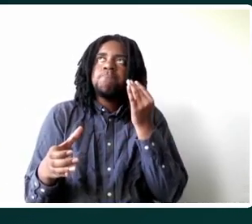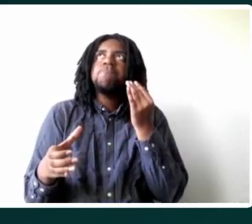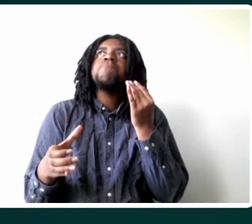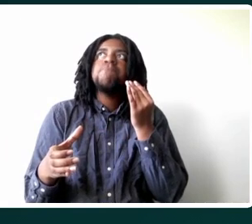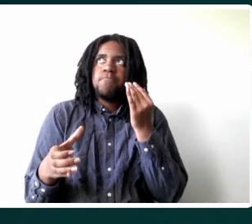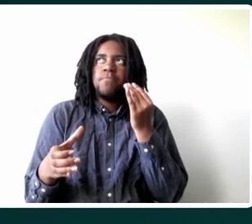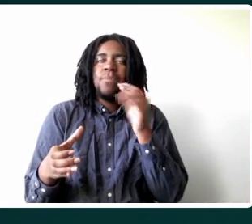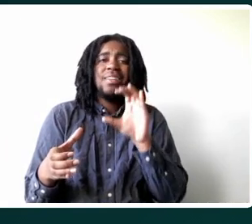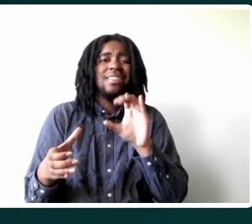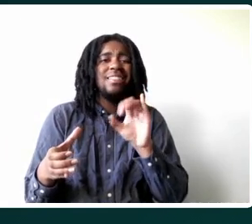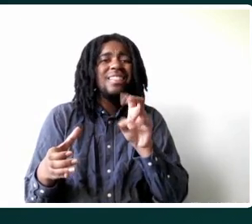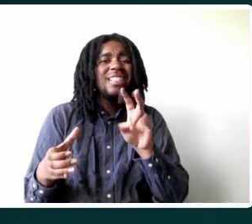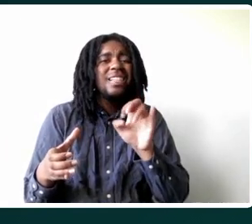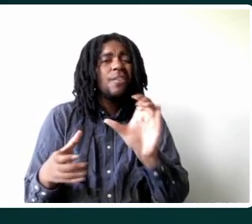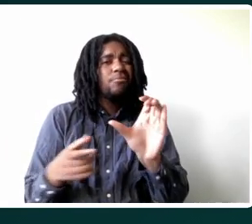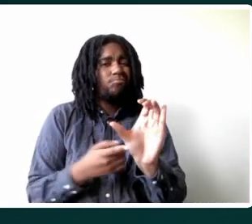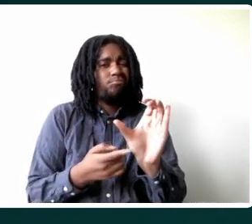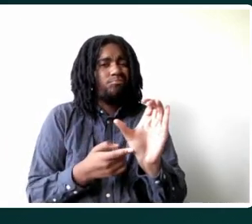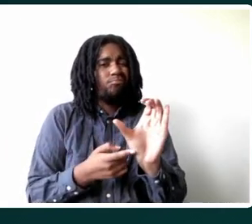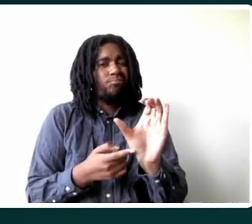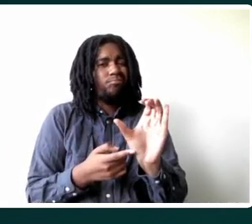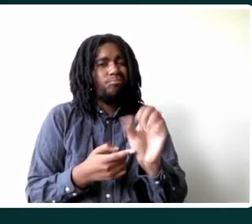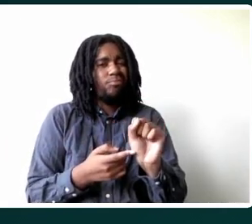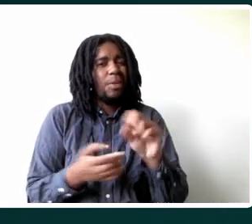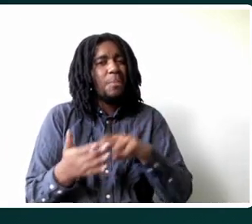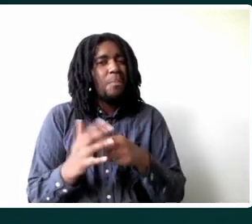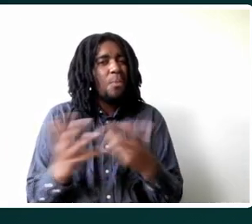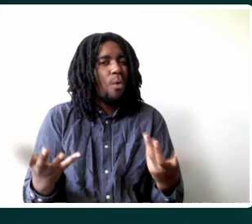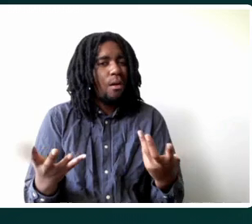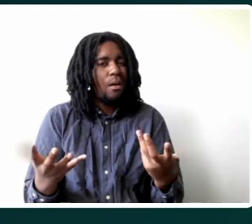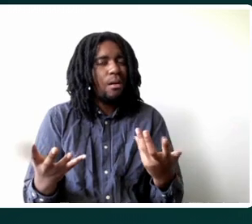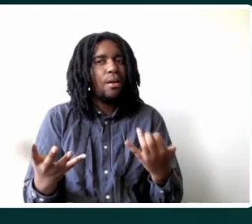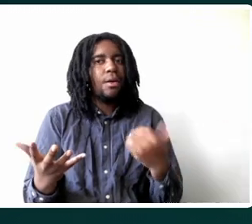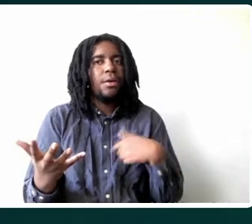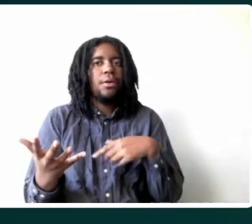to us?" Sometimes, when we get our students to directly -- talk directly about controversial